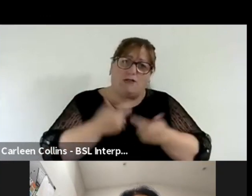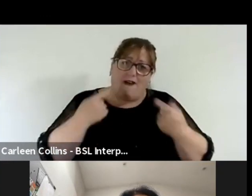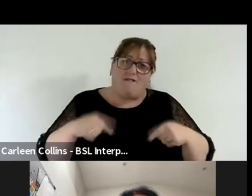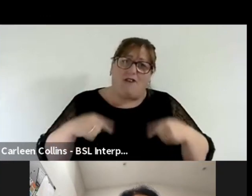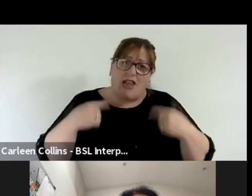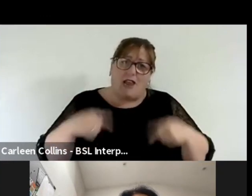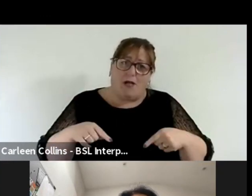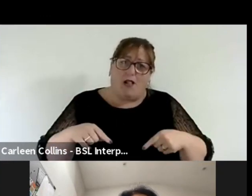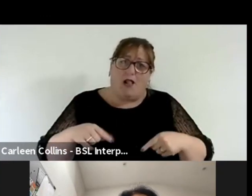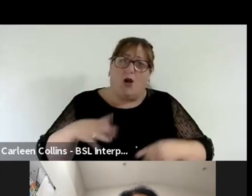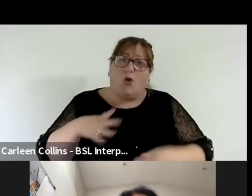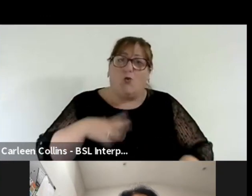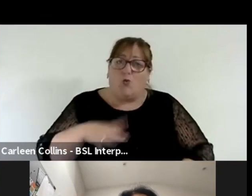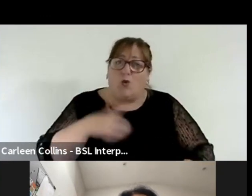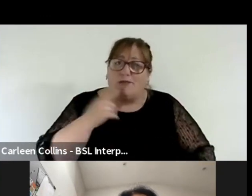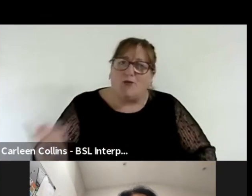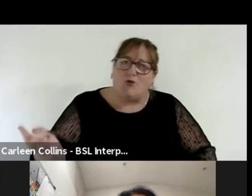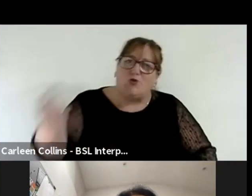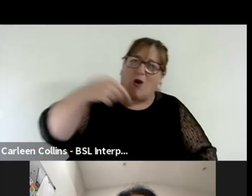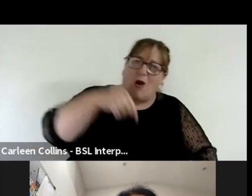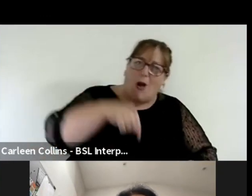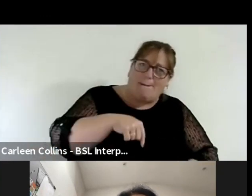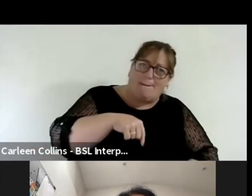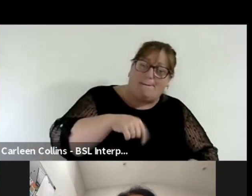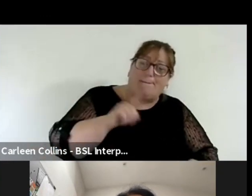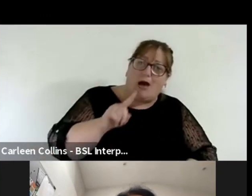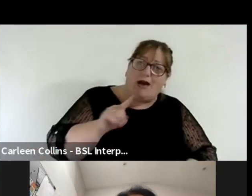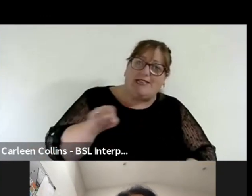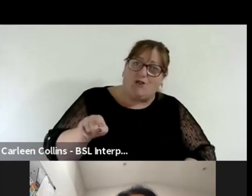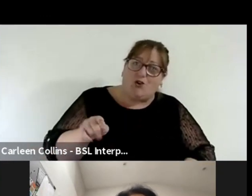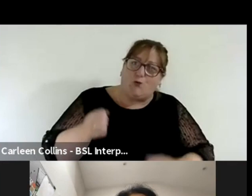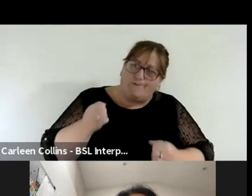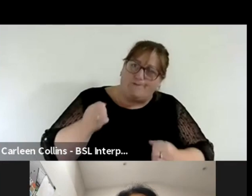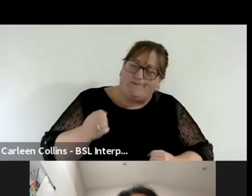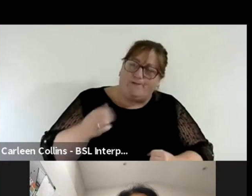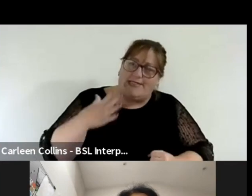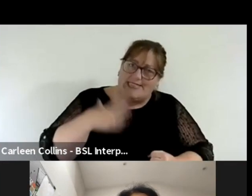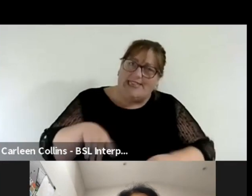I have responded to that, and there's a great deal of support available.